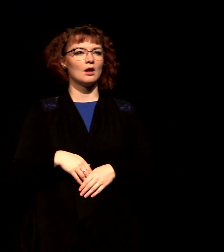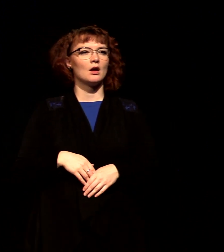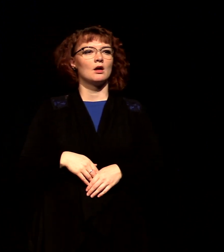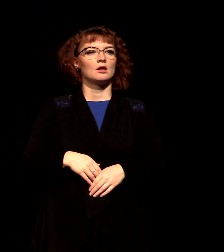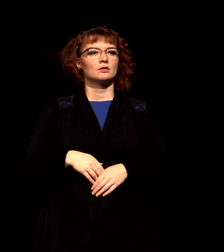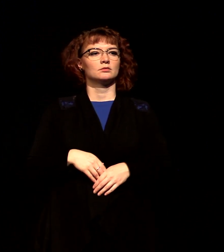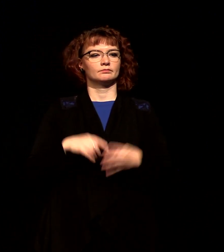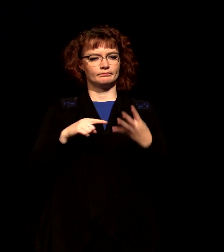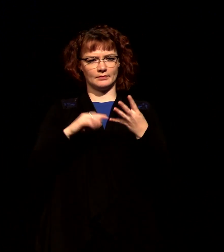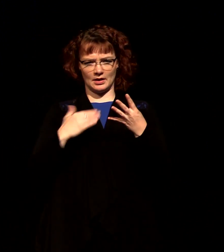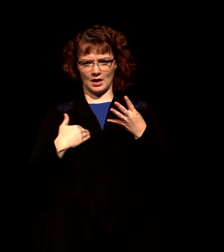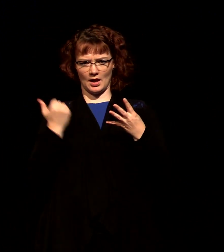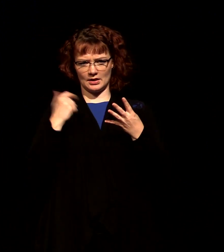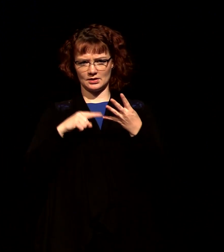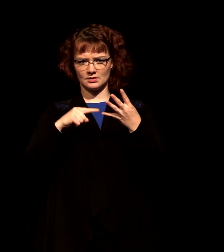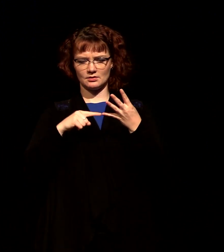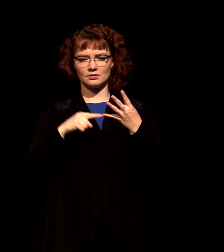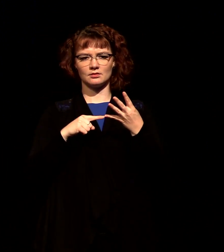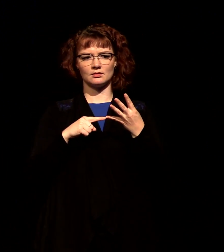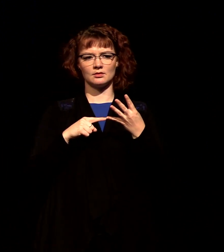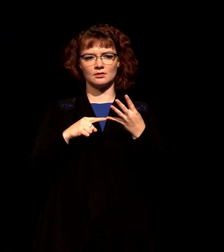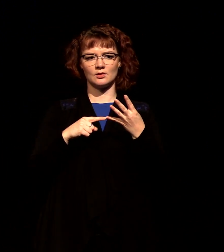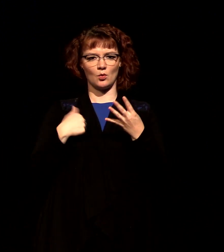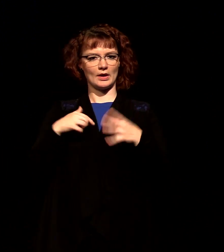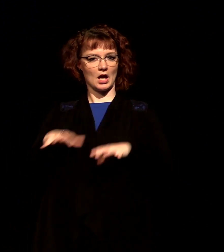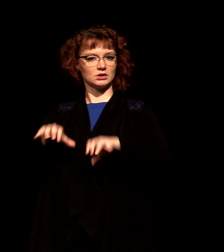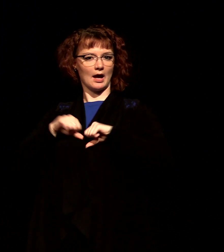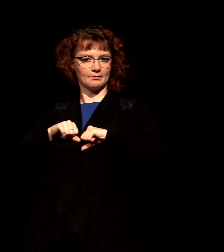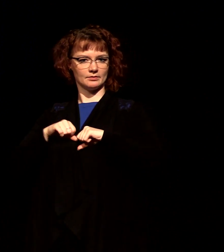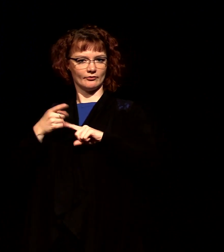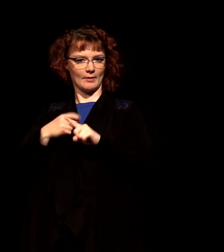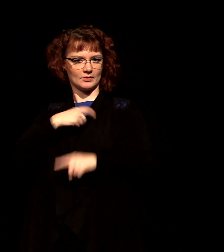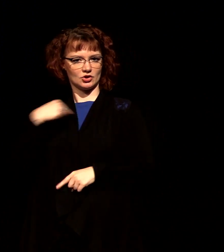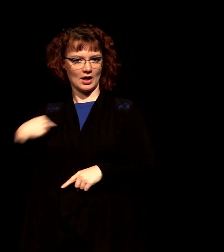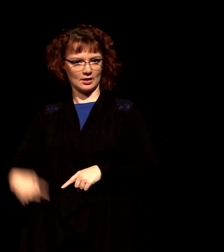we proclaim. My brother and his wife had been serving as